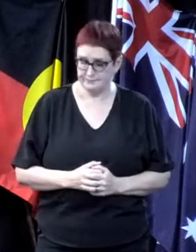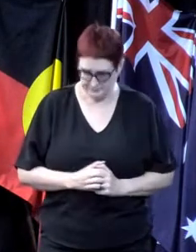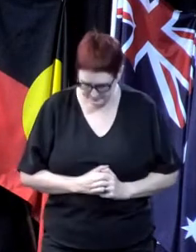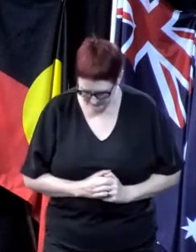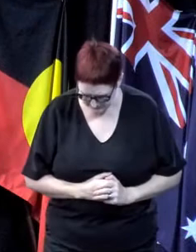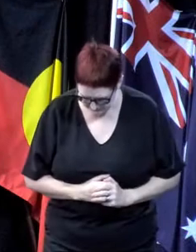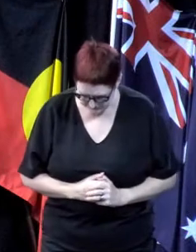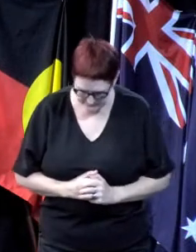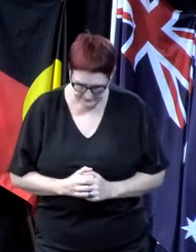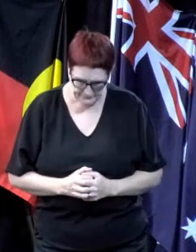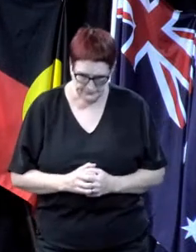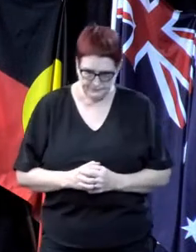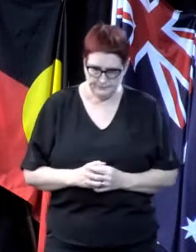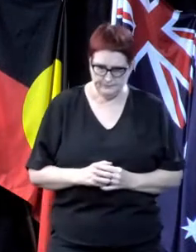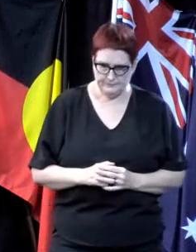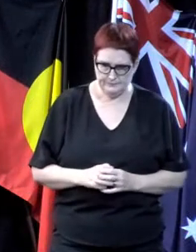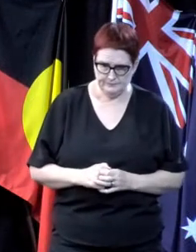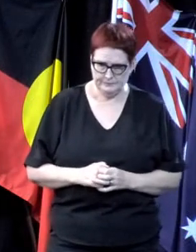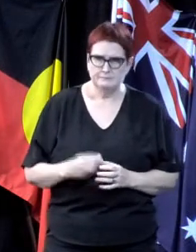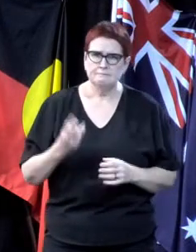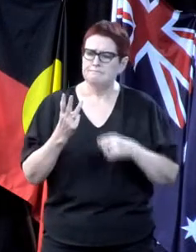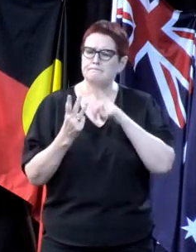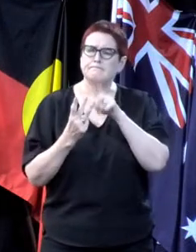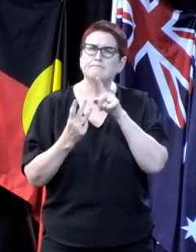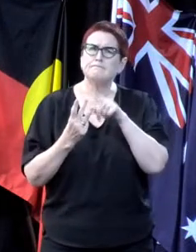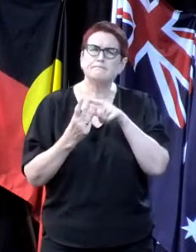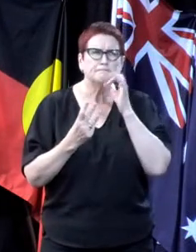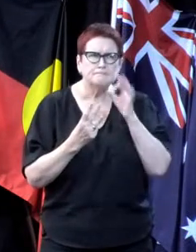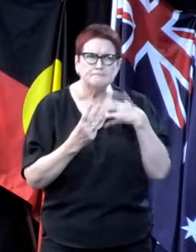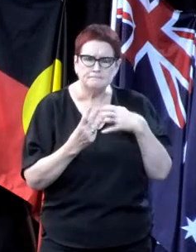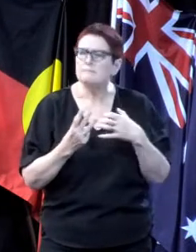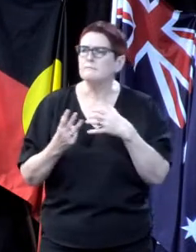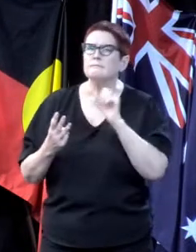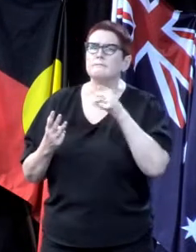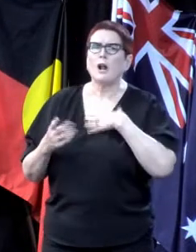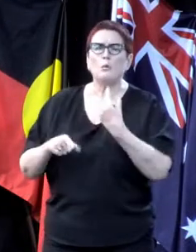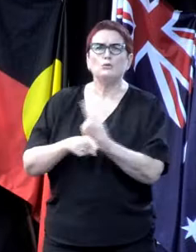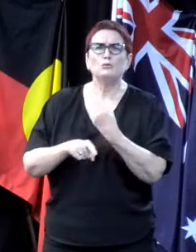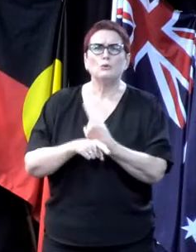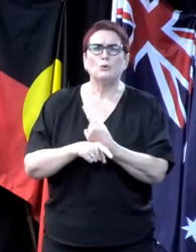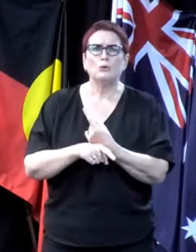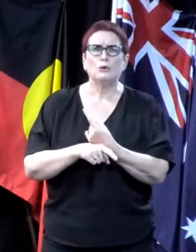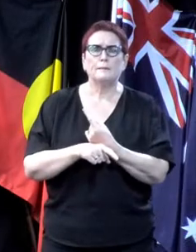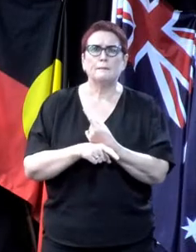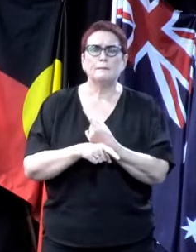Ms. Morris, did you want an opportunity to answer this question? I did want to speak about when you said that -